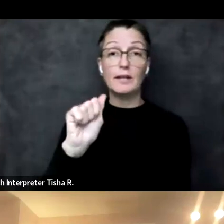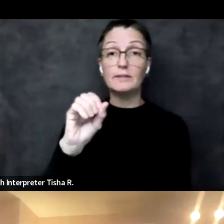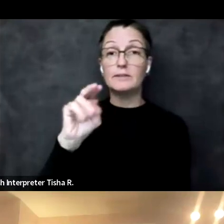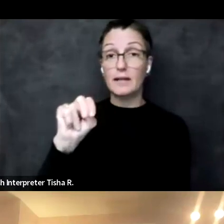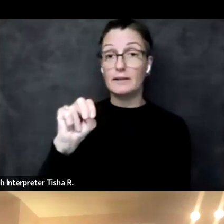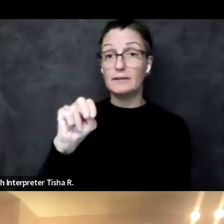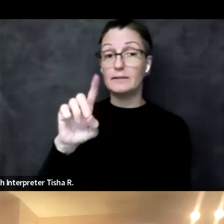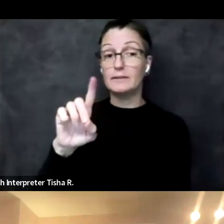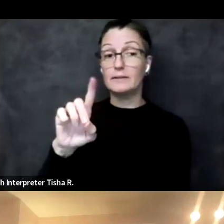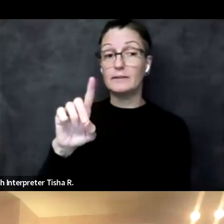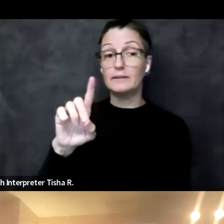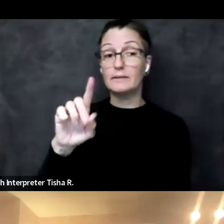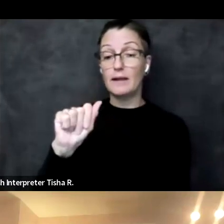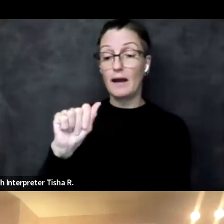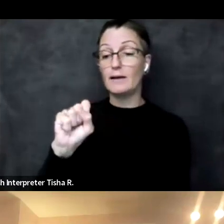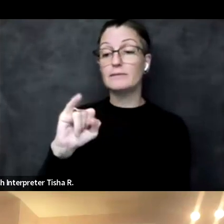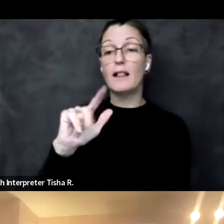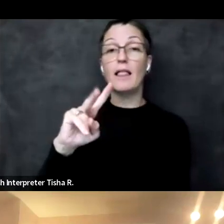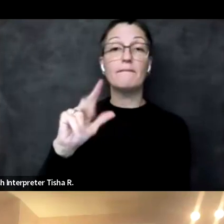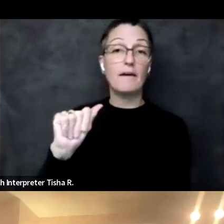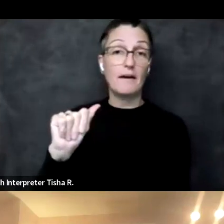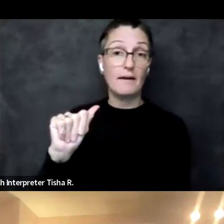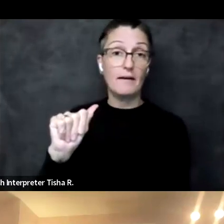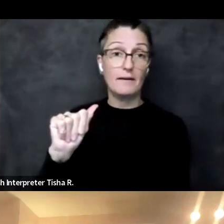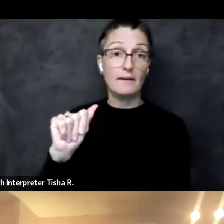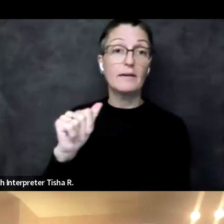I run, a nonprofit called the AXS Lab.